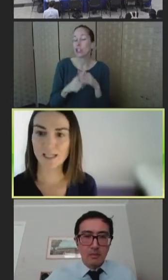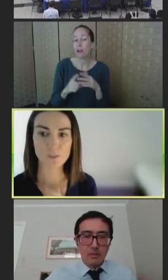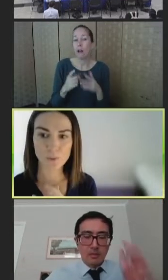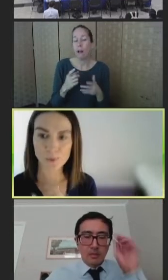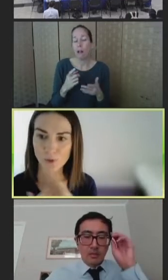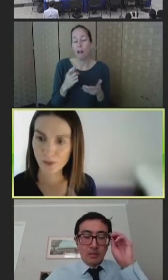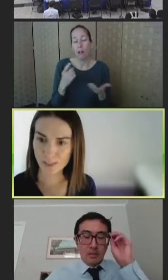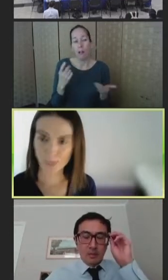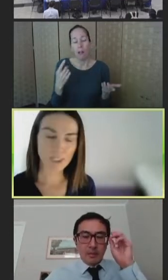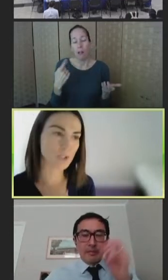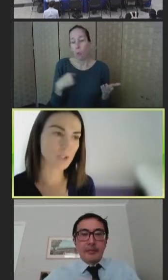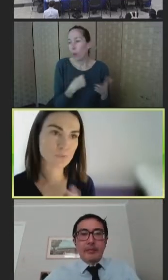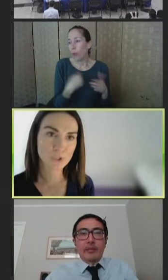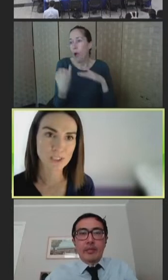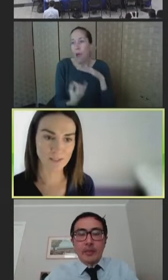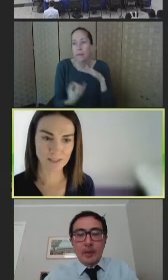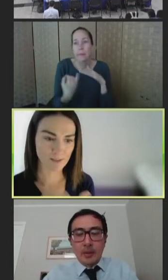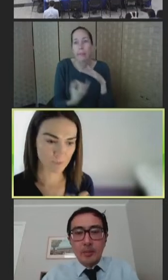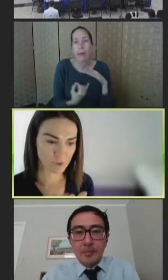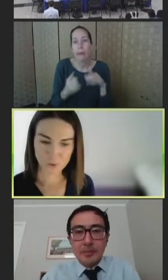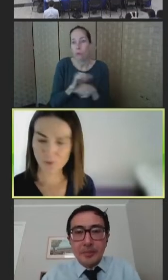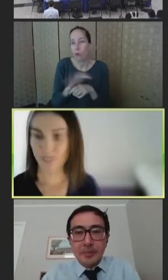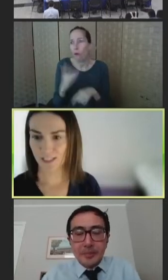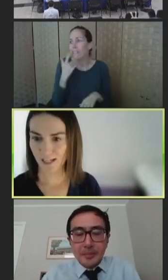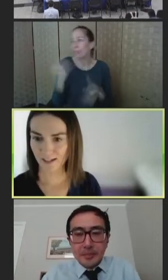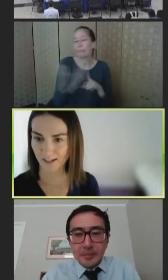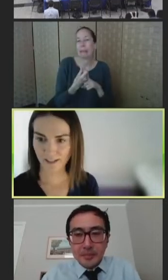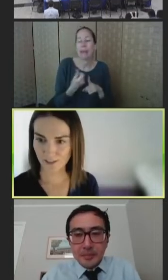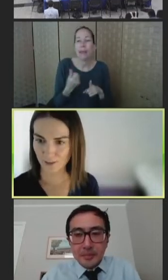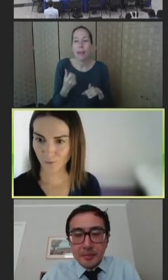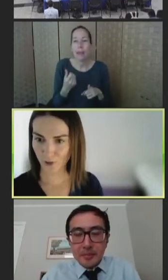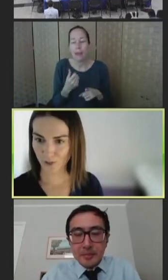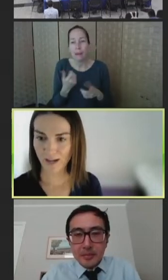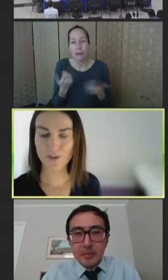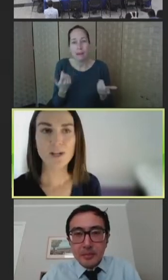We were all separated. There was really -- like the social safety net had kind of just fallen out.